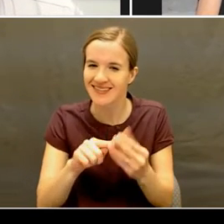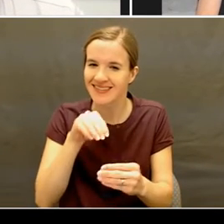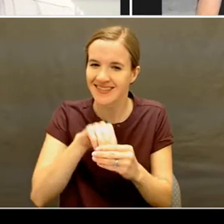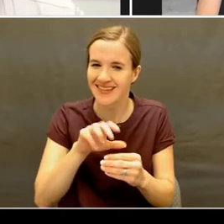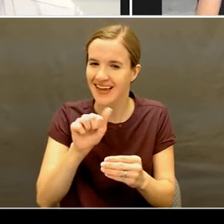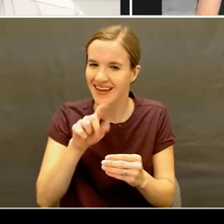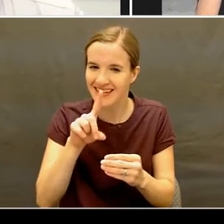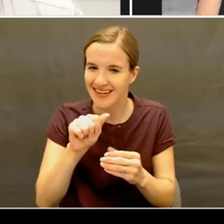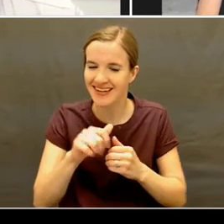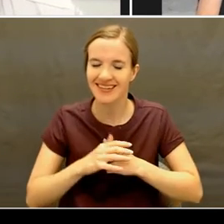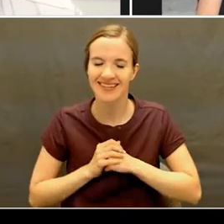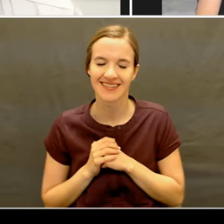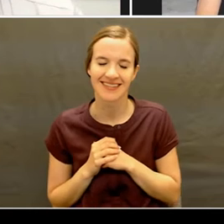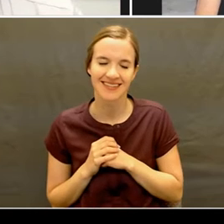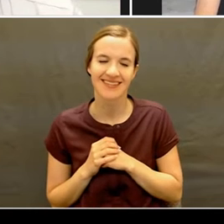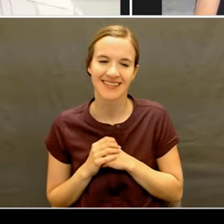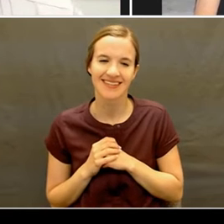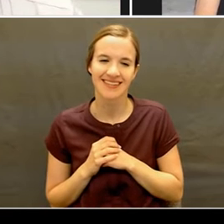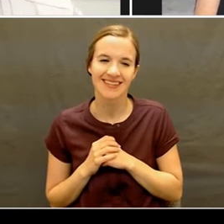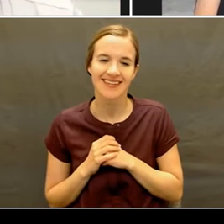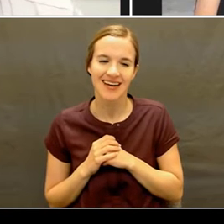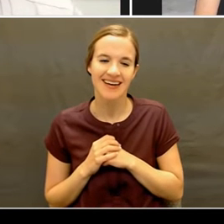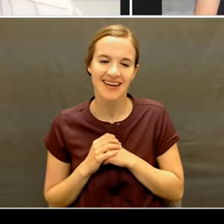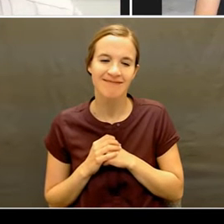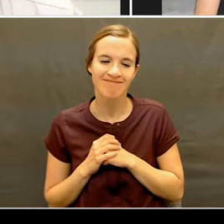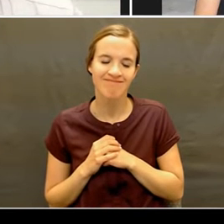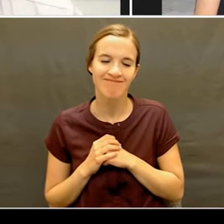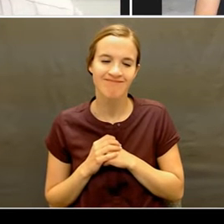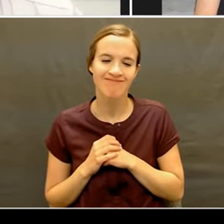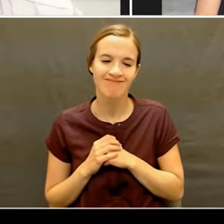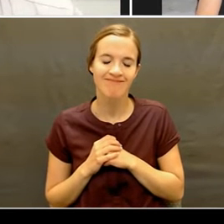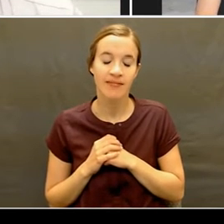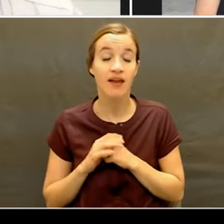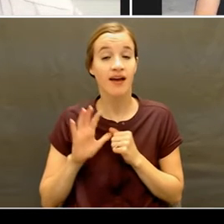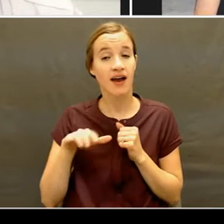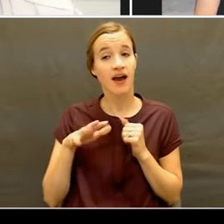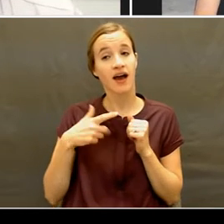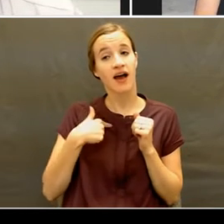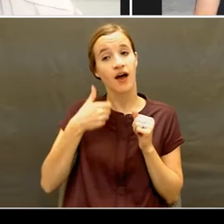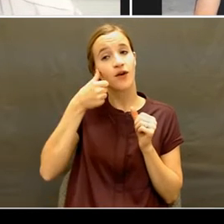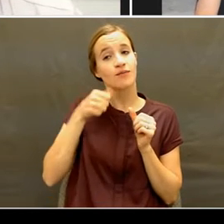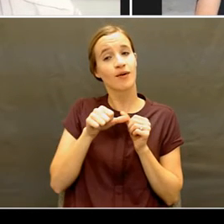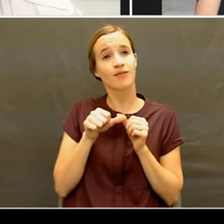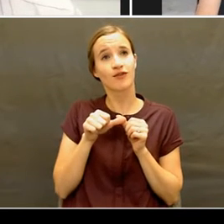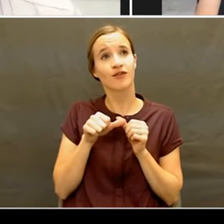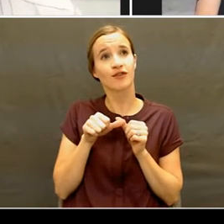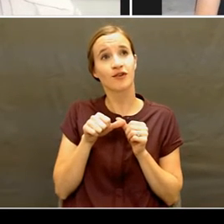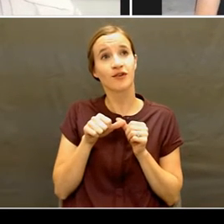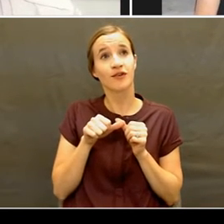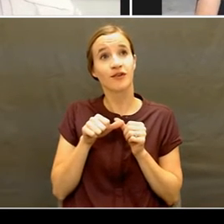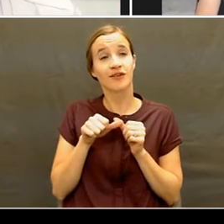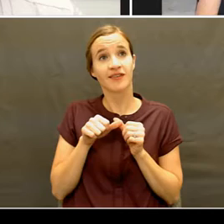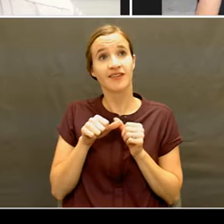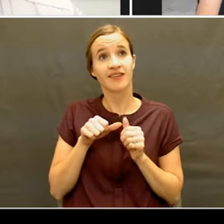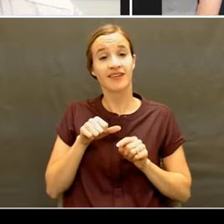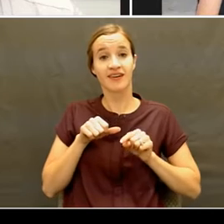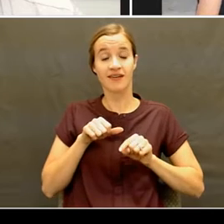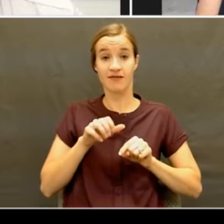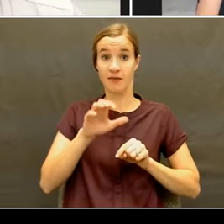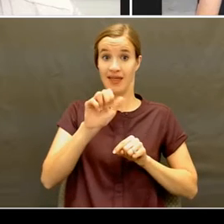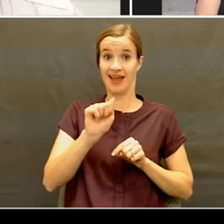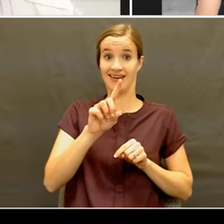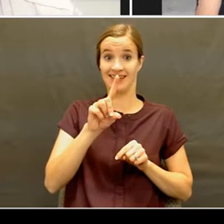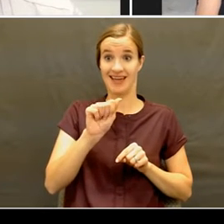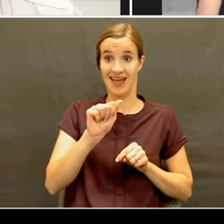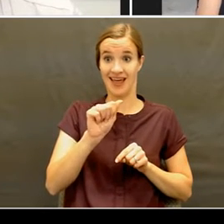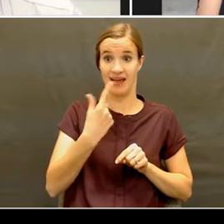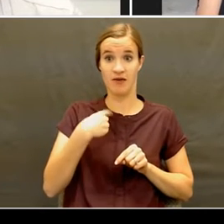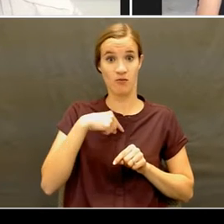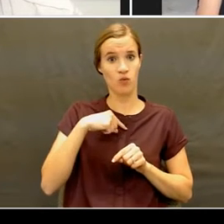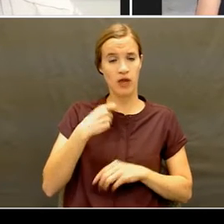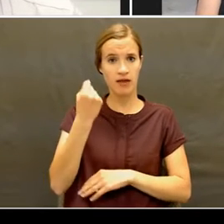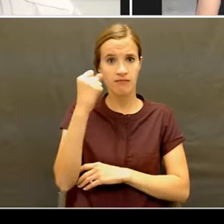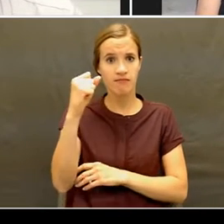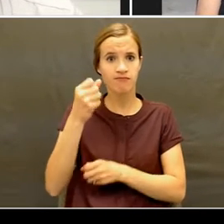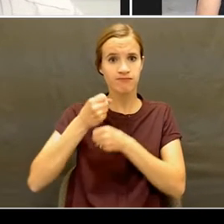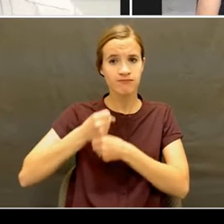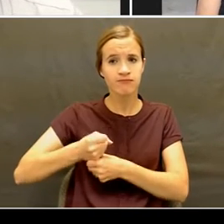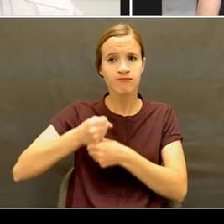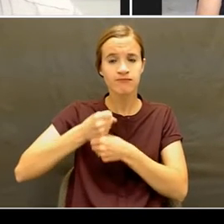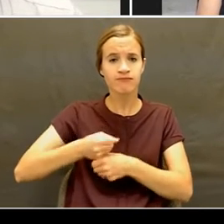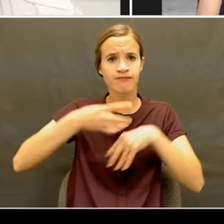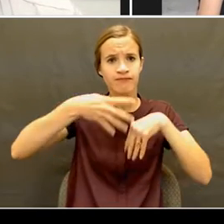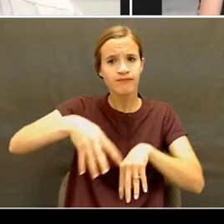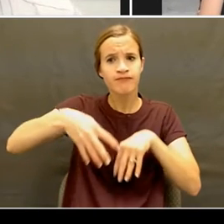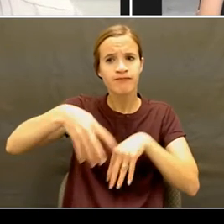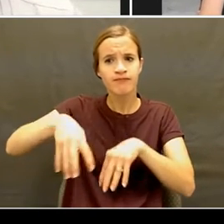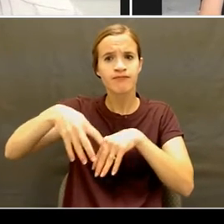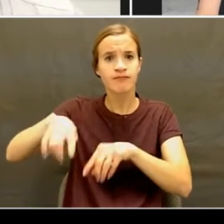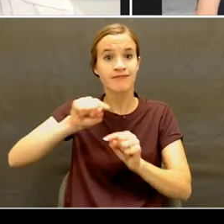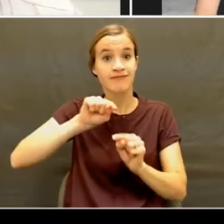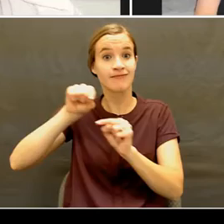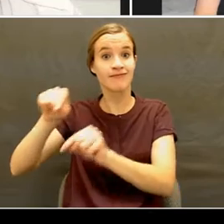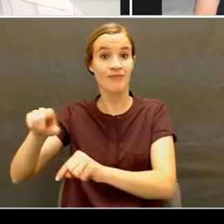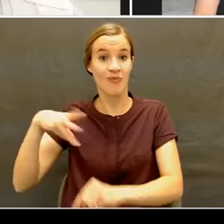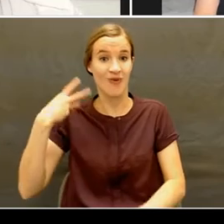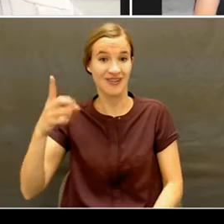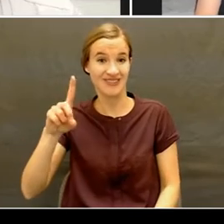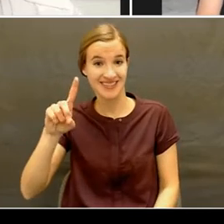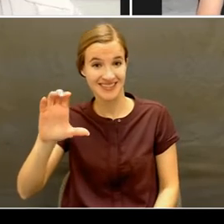to uh, DC for the final of the ADA. We made a difference that kind of shook you know the House